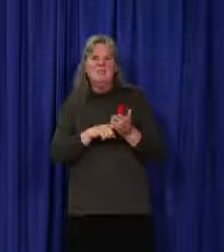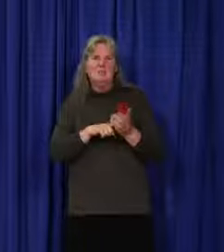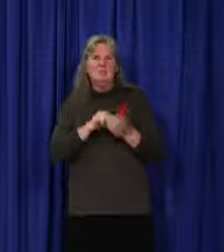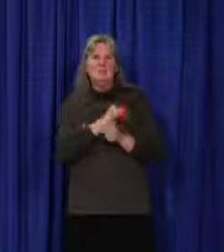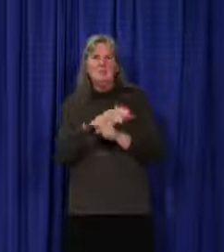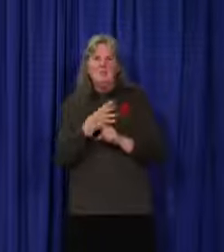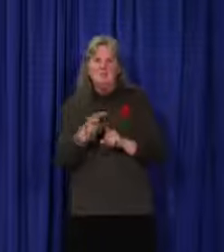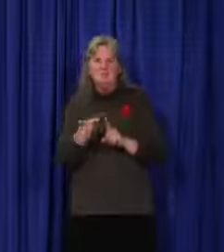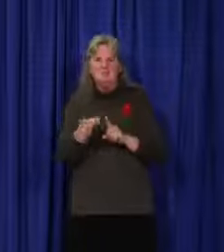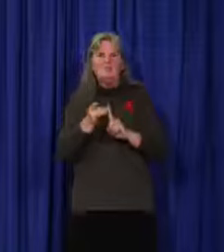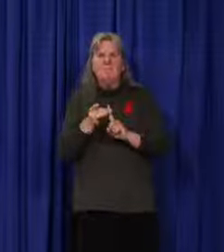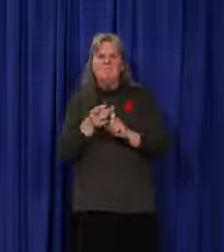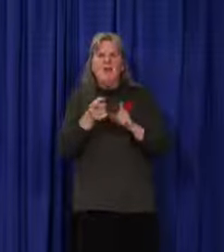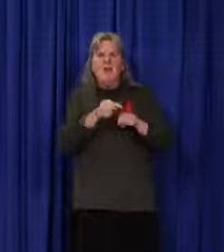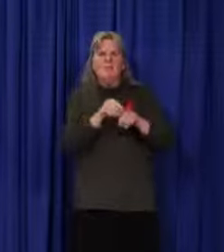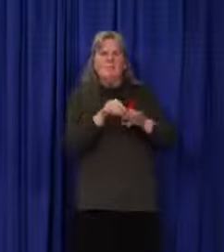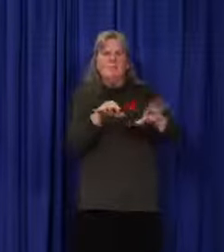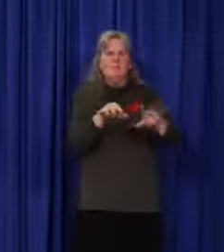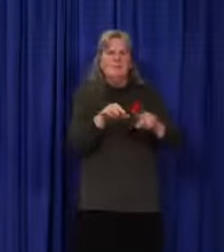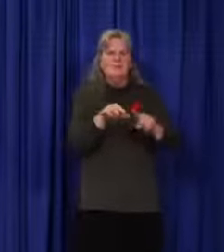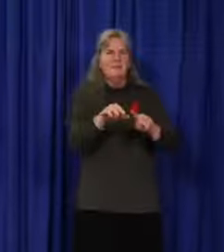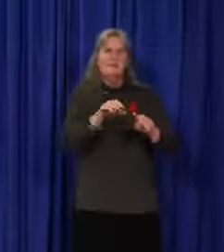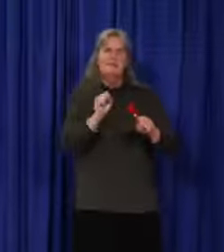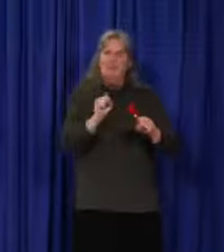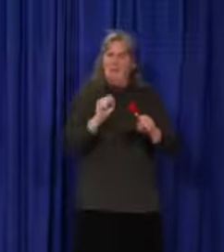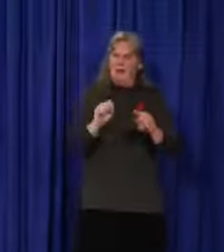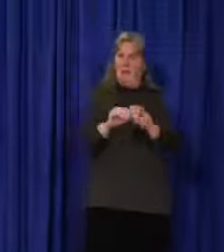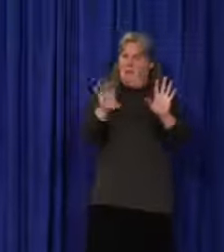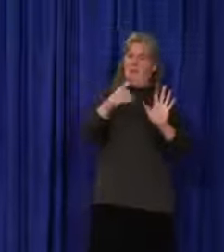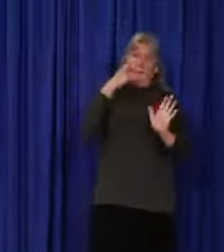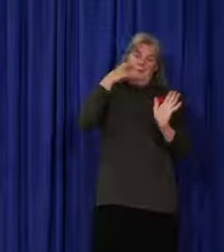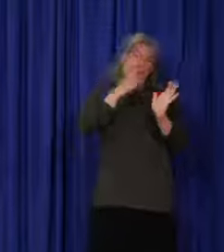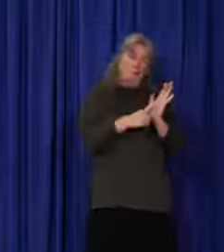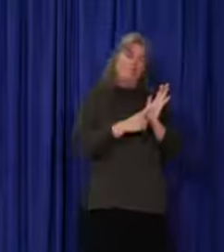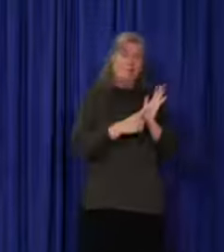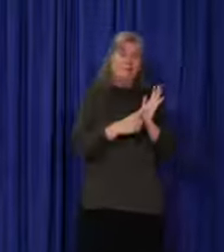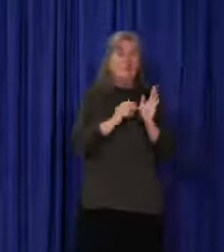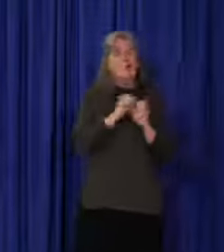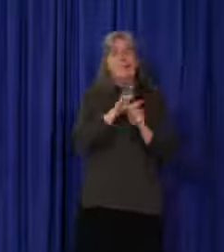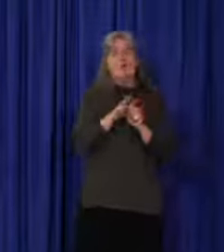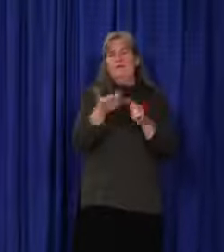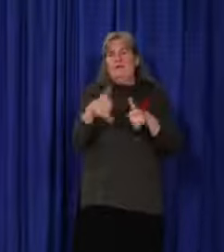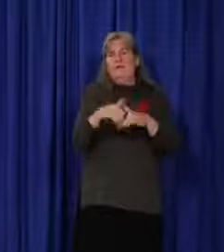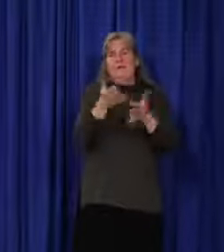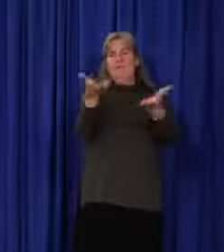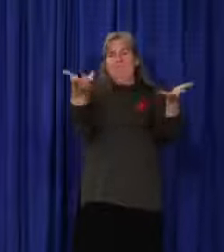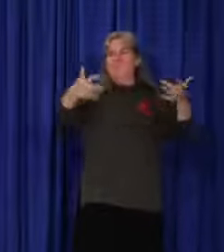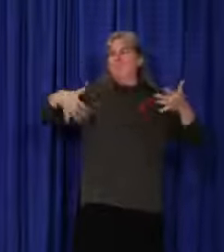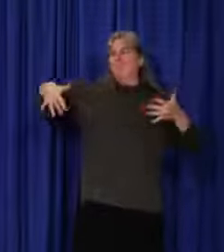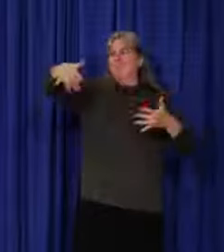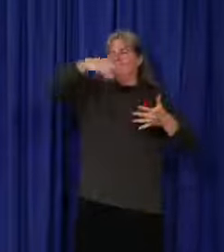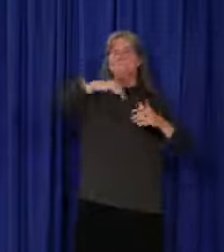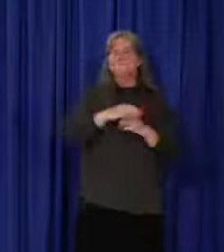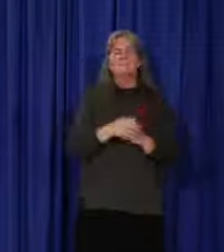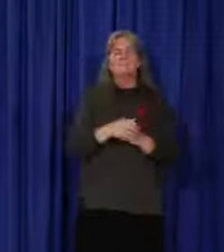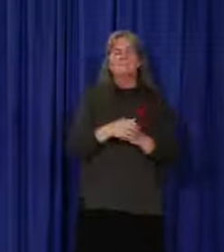I know it is not easy, but it's incredibly important not just for your own sake but for the